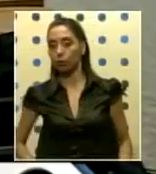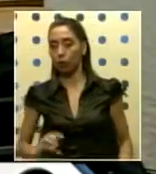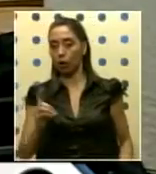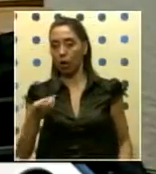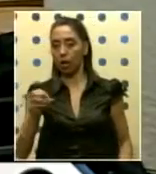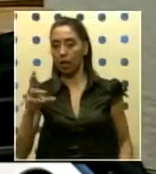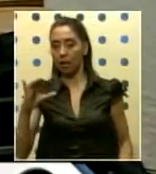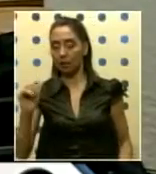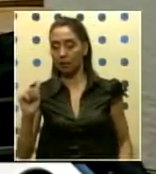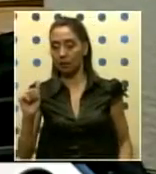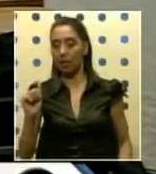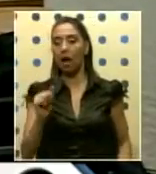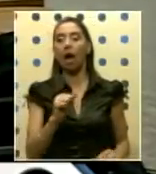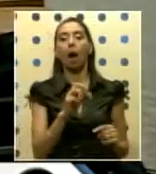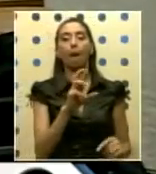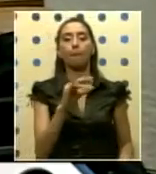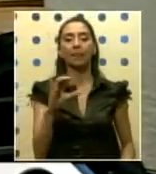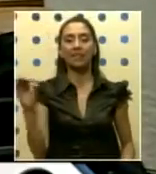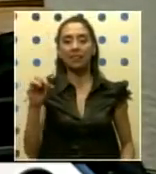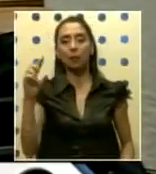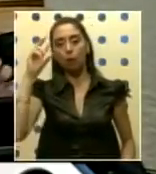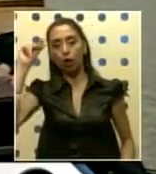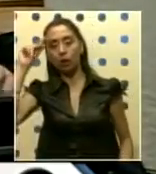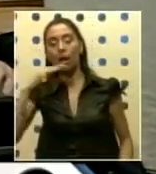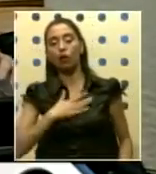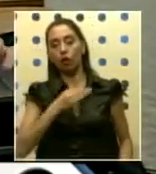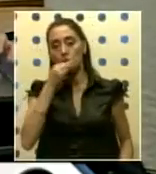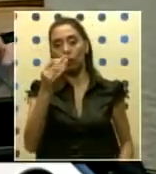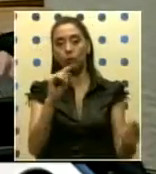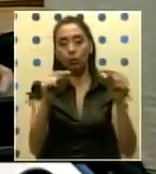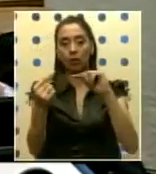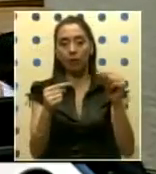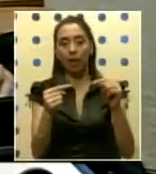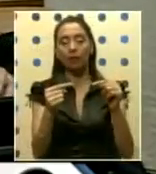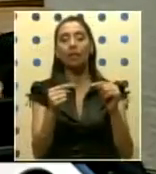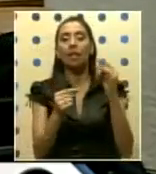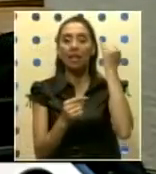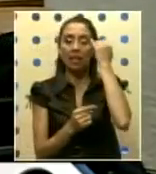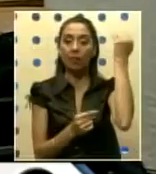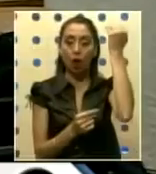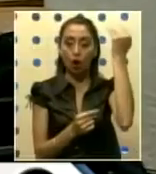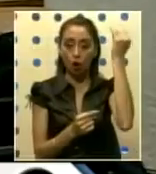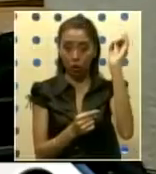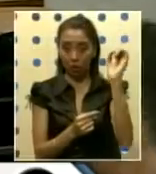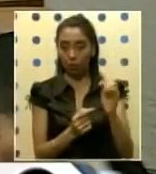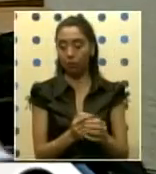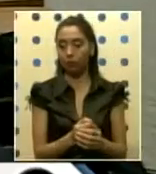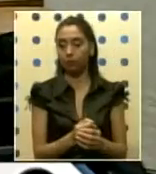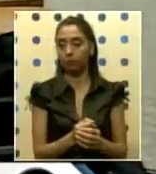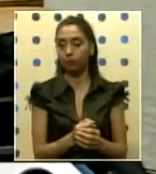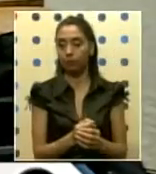principles and ideas should be debated, I am interested in having a debate about ideology.